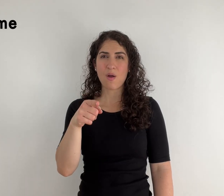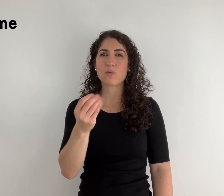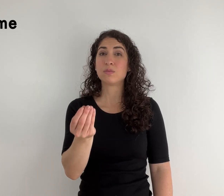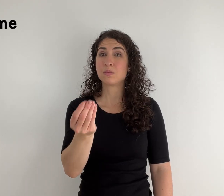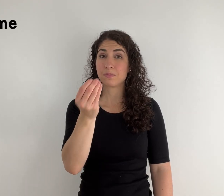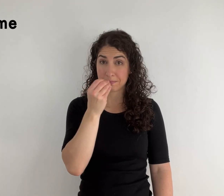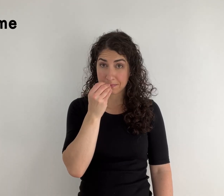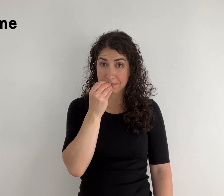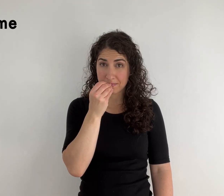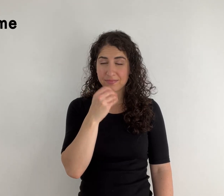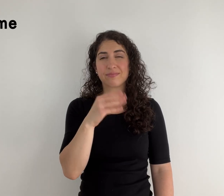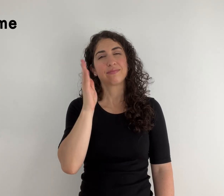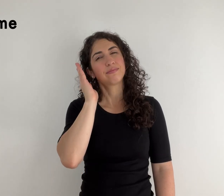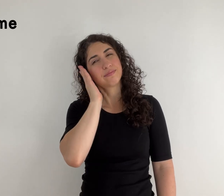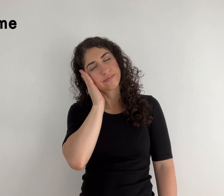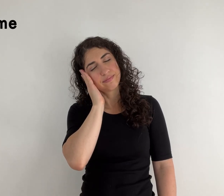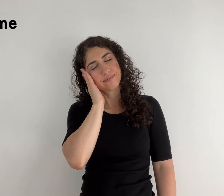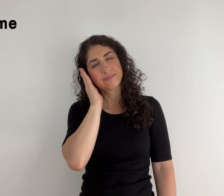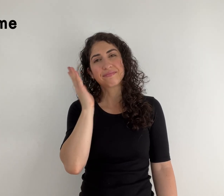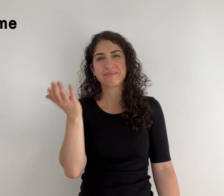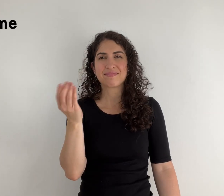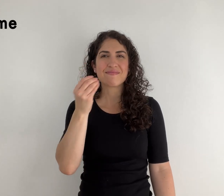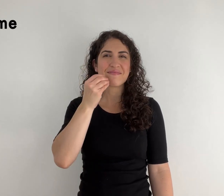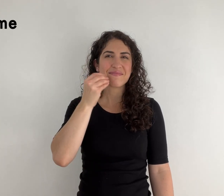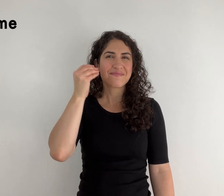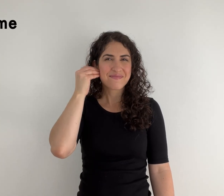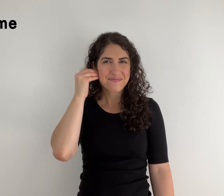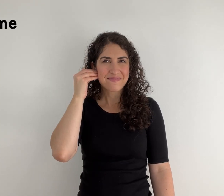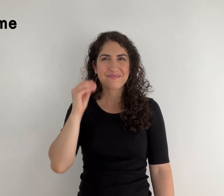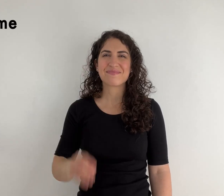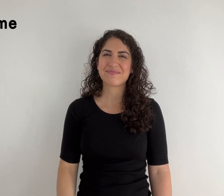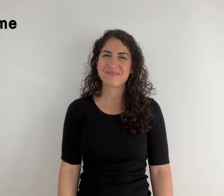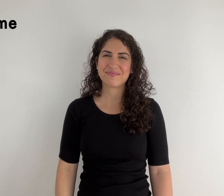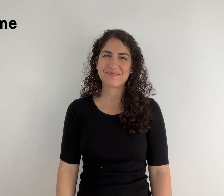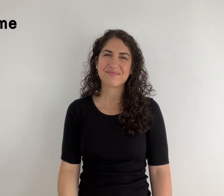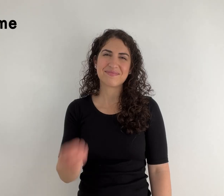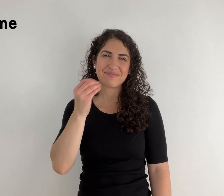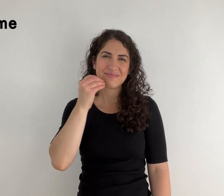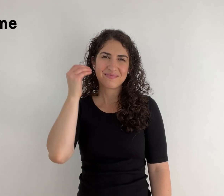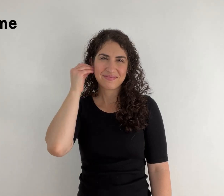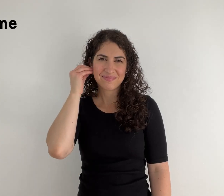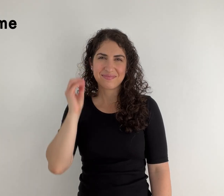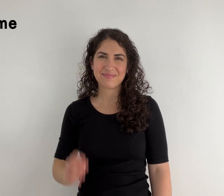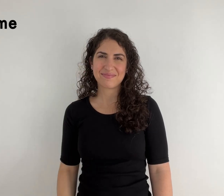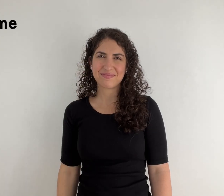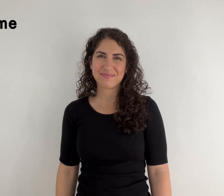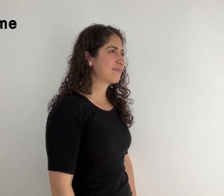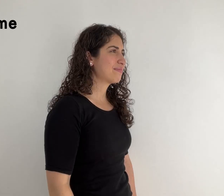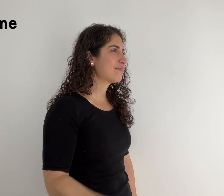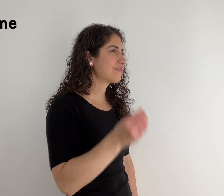It's where you EAT and SLEEP. So you touch sort of near your mouth, and your jawline.